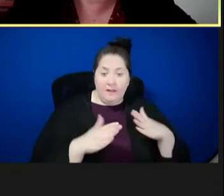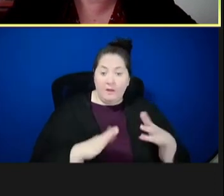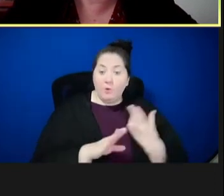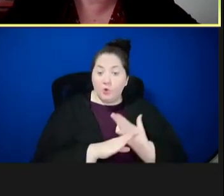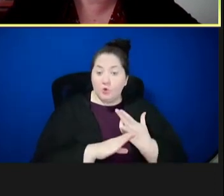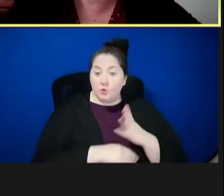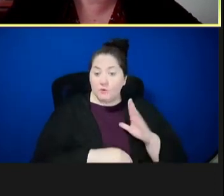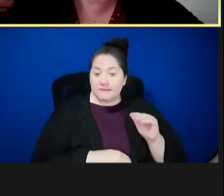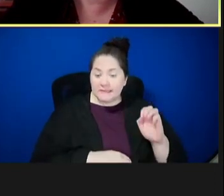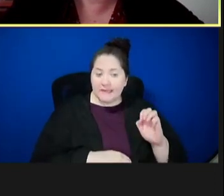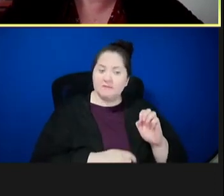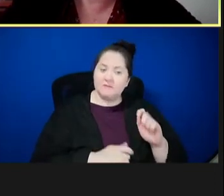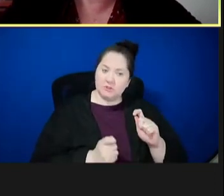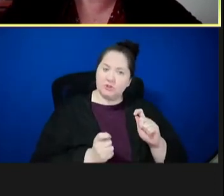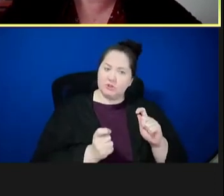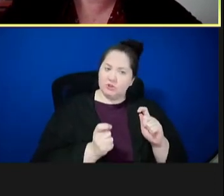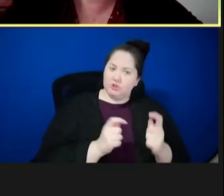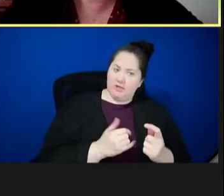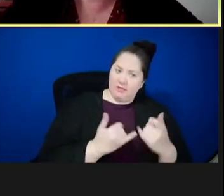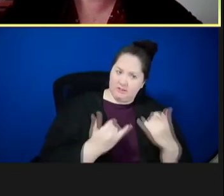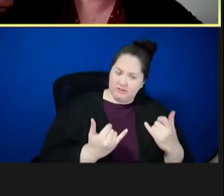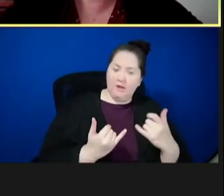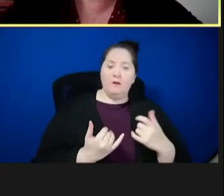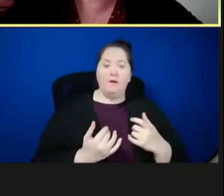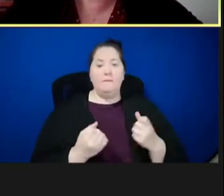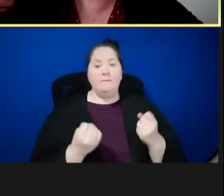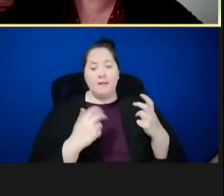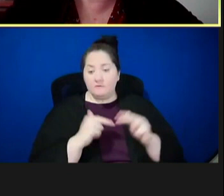changing a little bit now, but many of our facilities could not look up staff